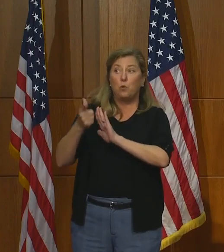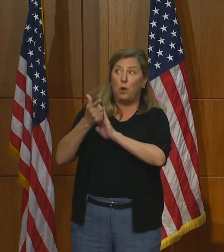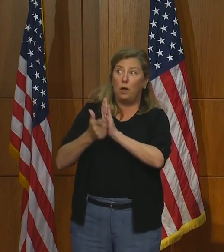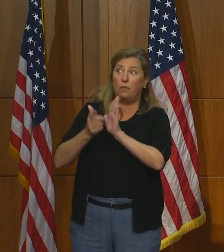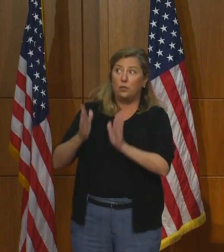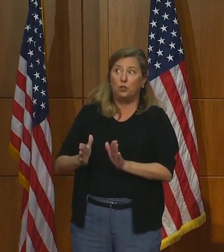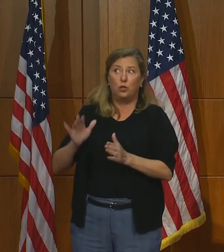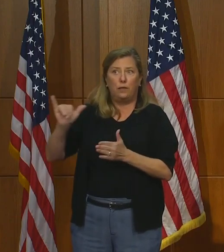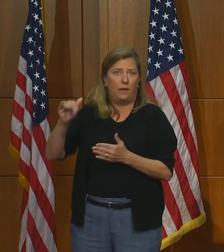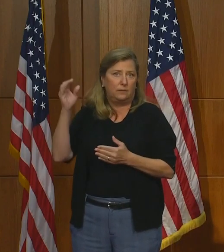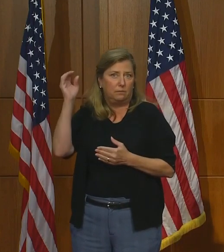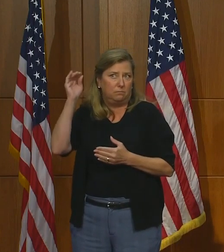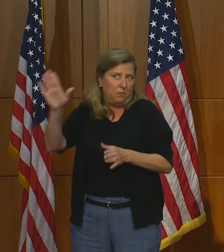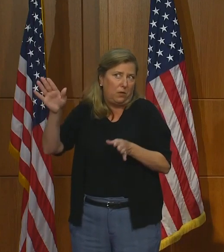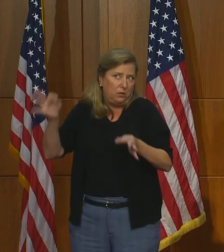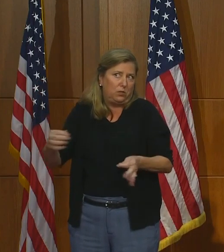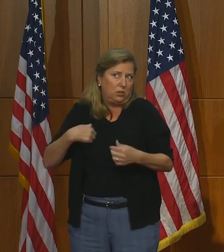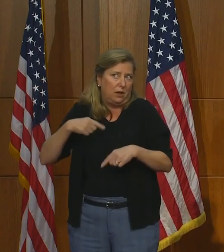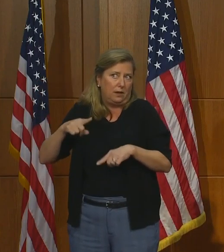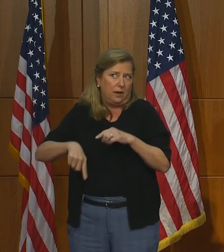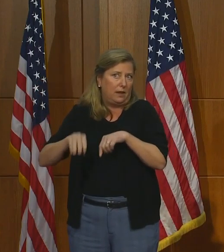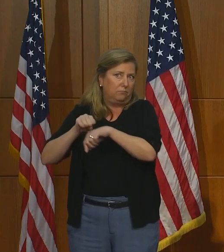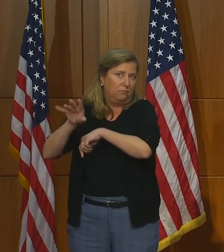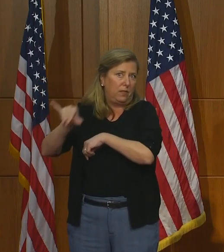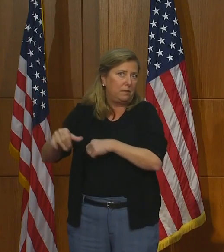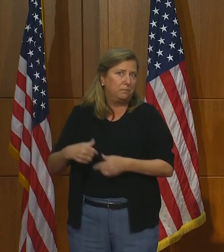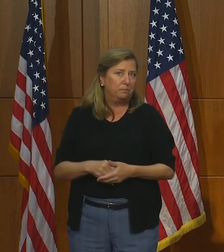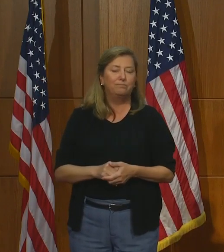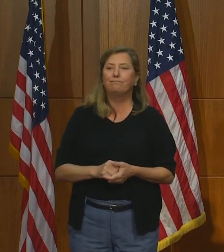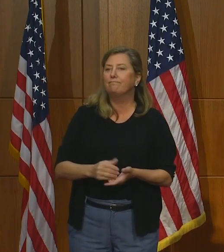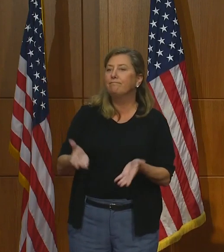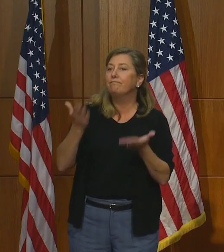COMMONWEALTH'S ATTORNEY'S POSITION THAT'S THAT'S SOMETHING THAT THEY'RE GOING TO